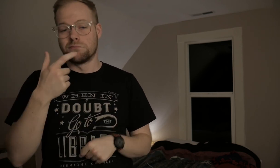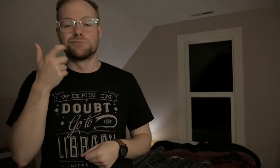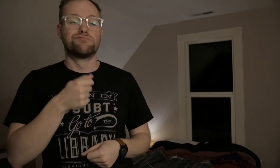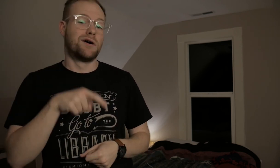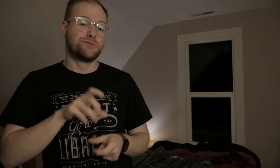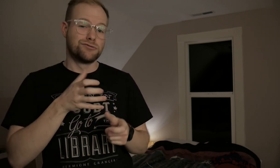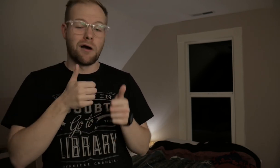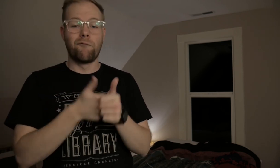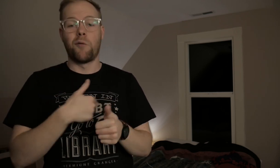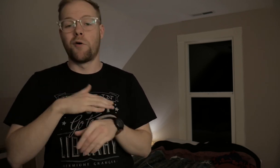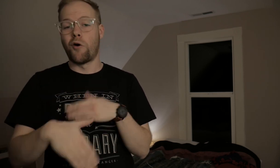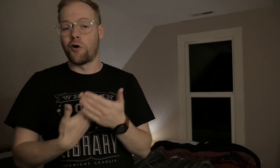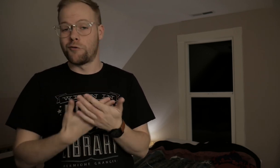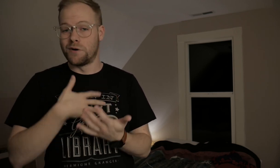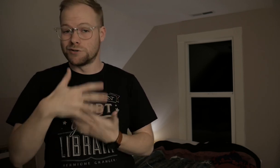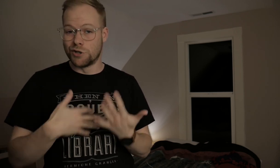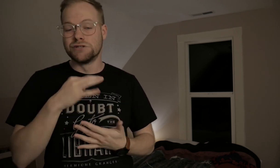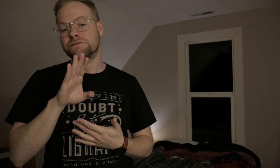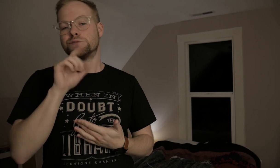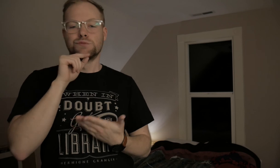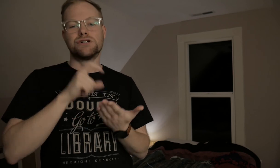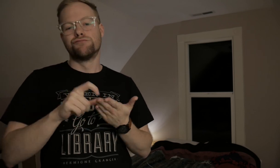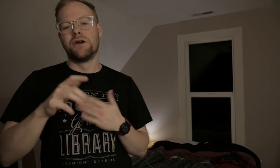Subscribe to this channel. Follow me on all my socials - Facebook, Twitter, Instagram.